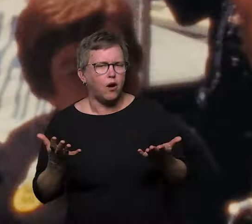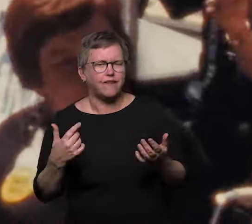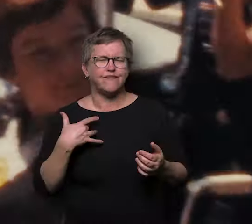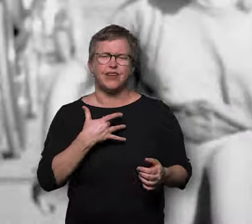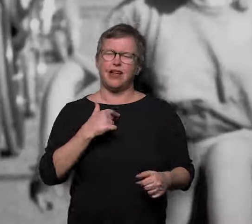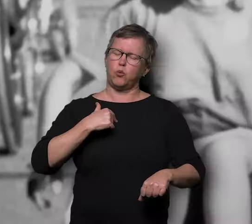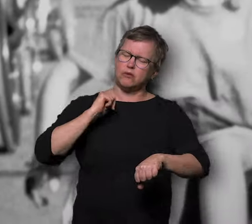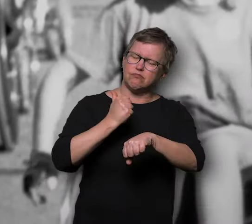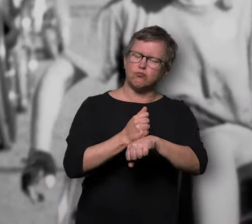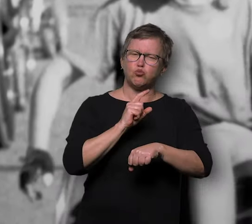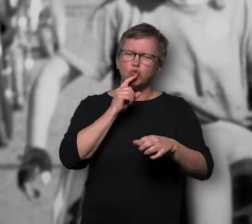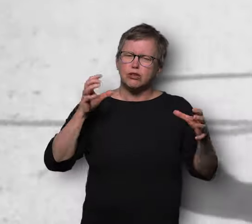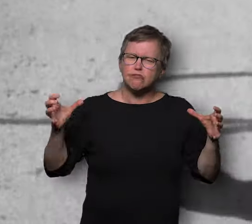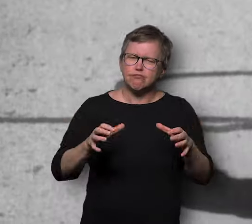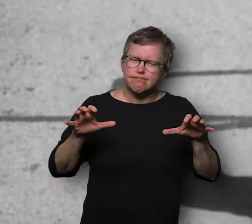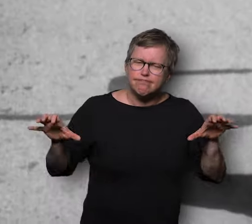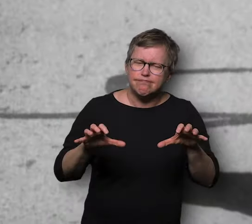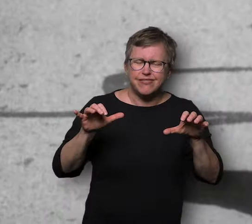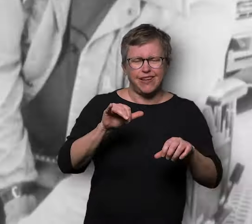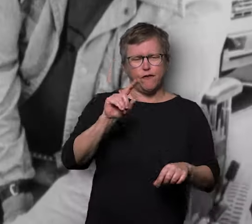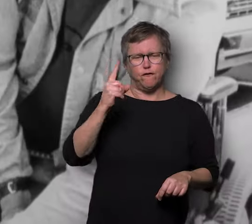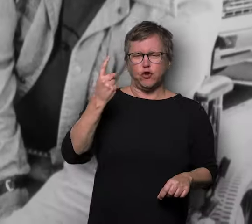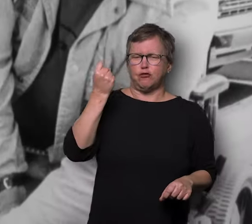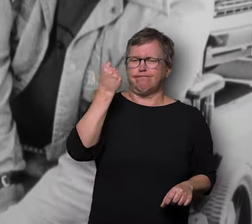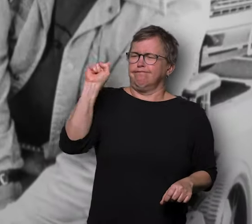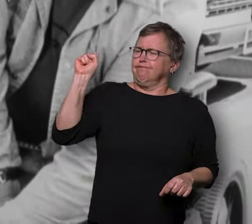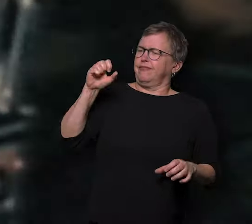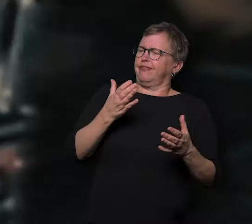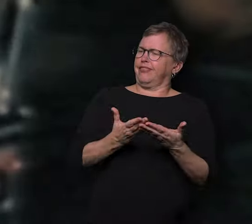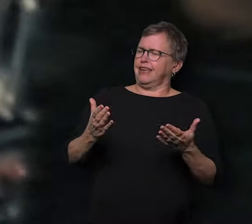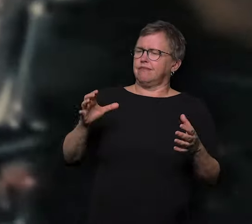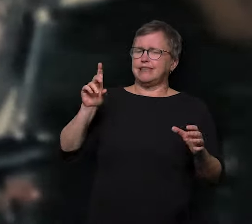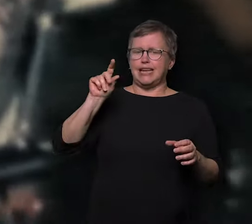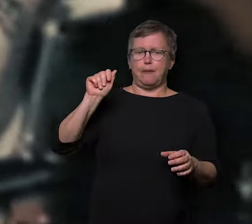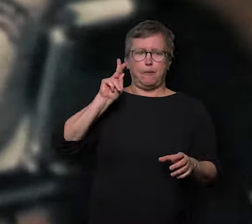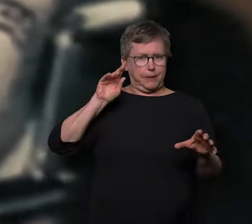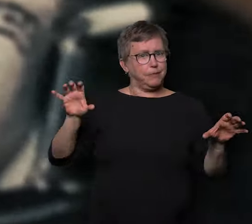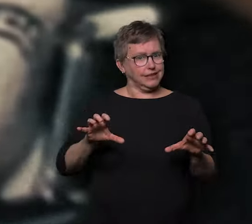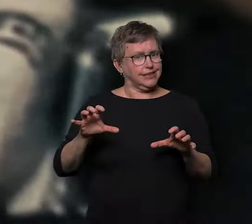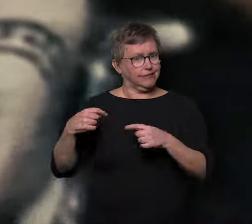We feel like we're building a real social movement. It's the first really militant thing that disabled people have ever done.